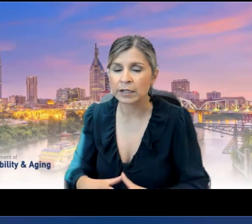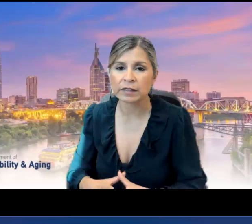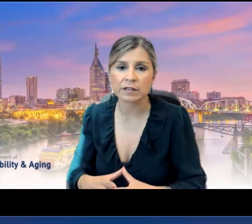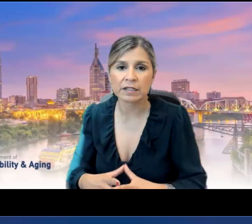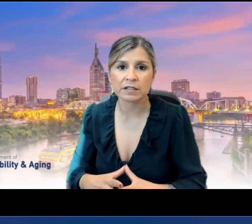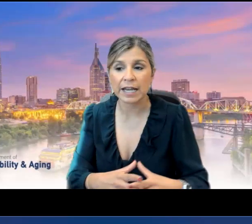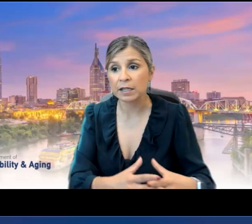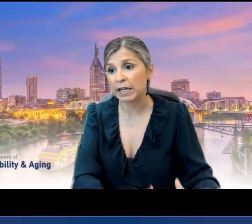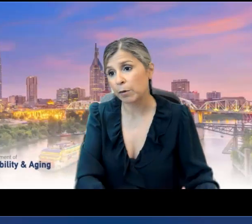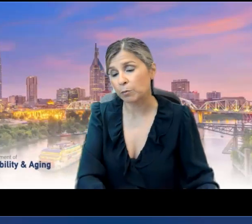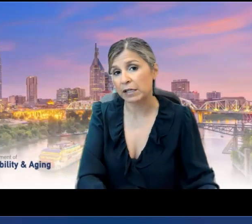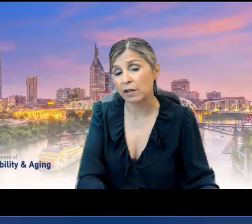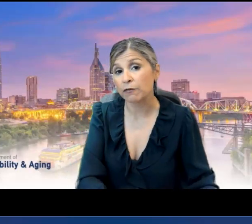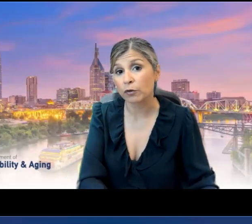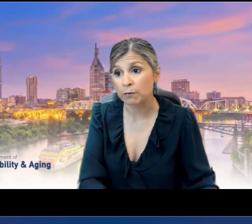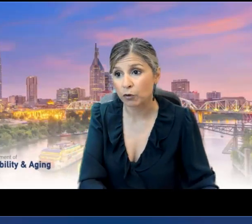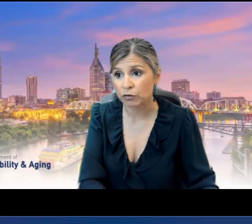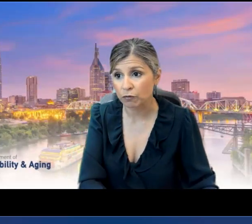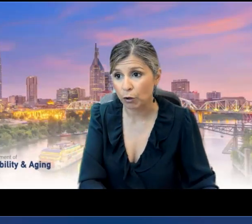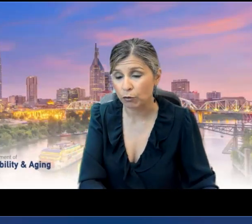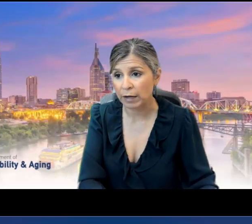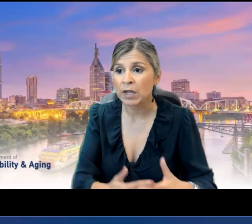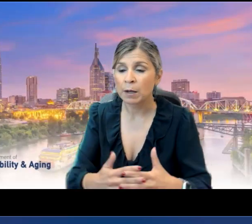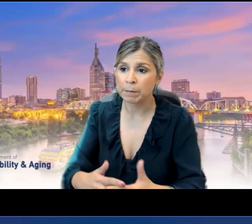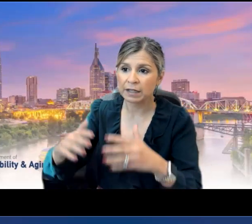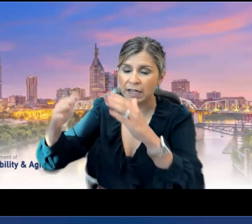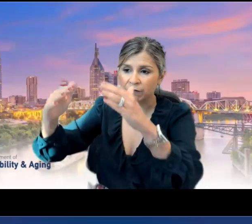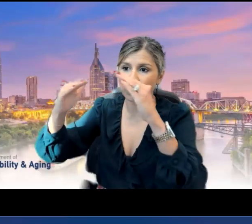And this is Katie Beckett Part B is a first come, first serve program,